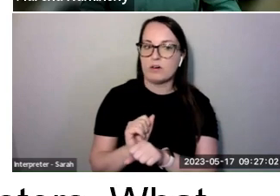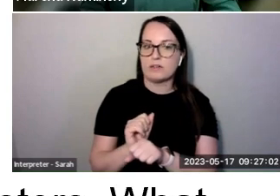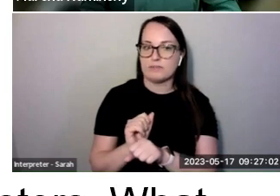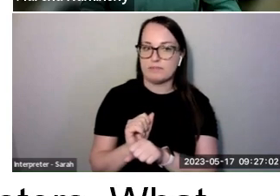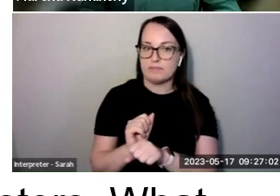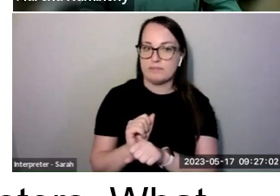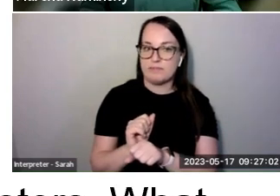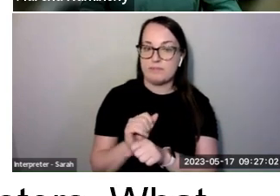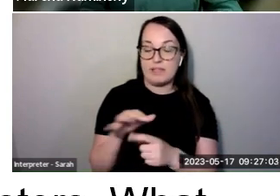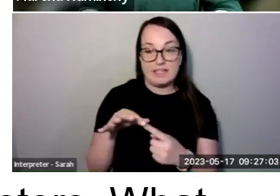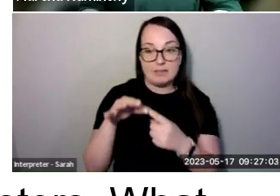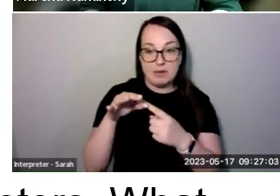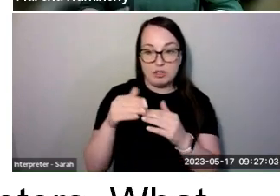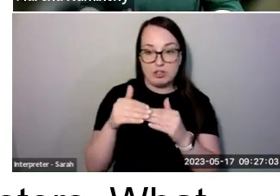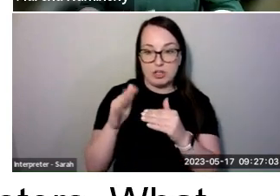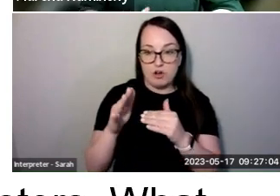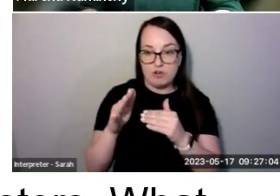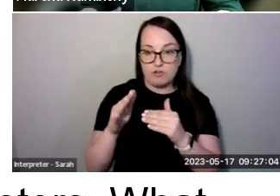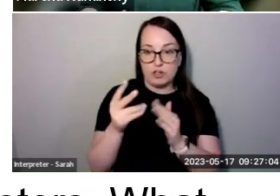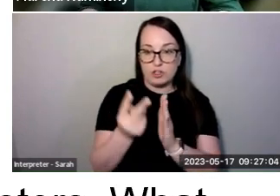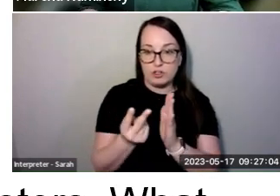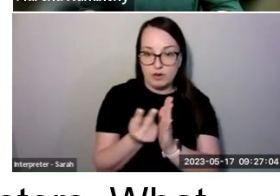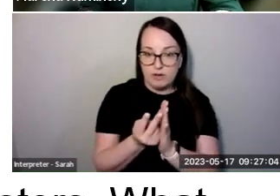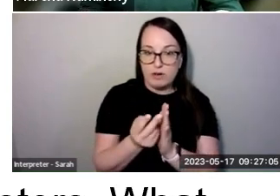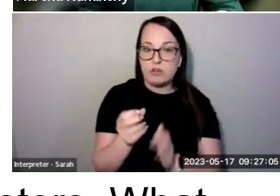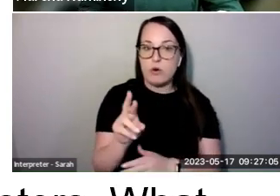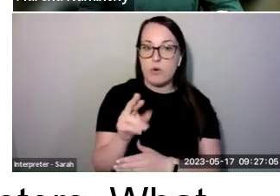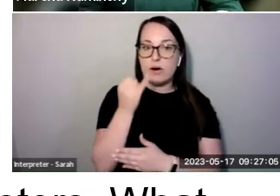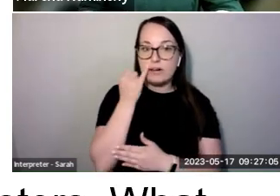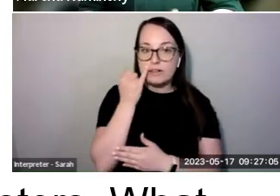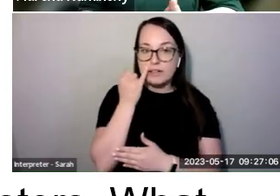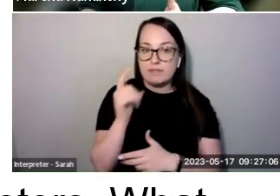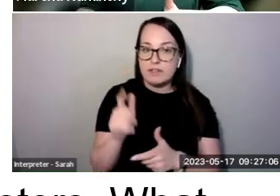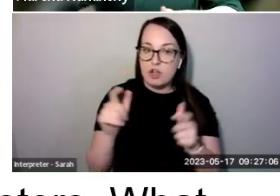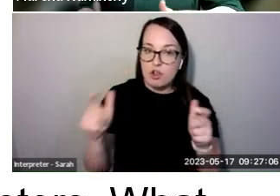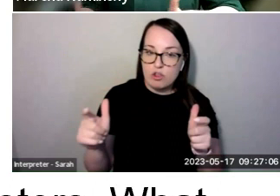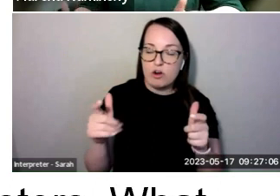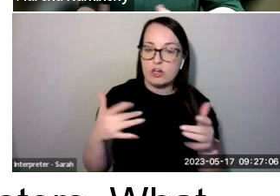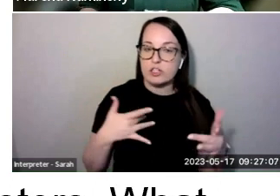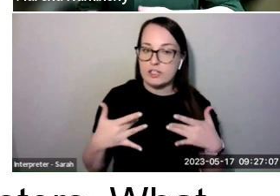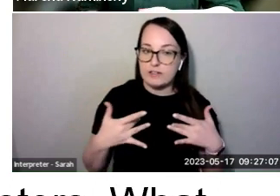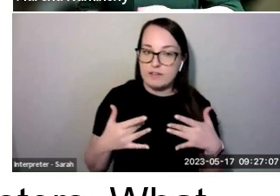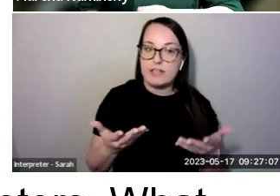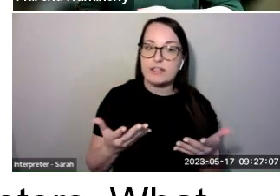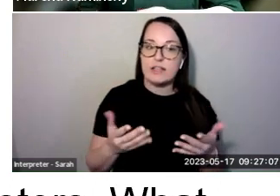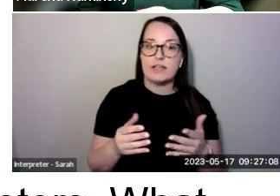As I said before, anything over one hour, especially over two hours or a